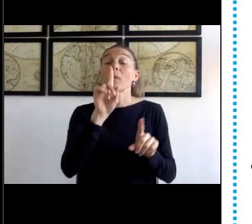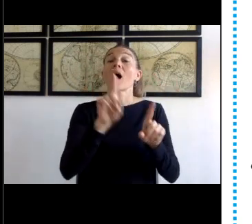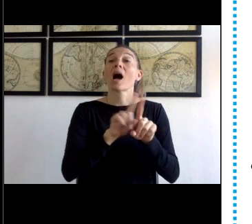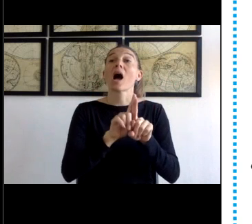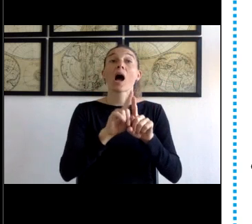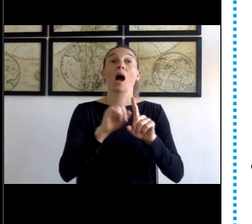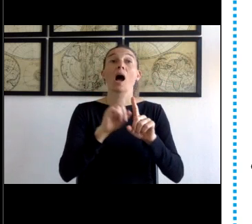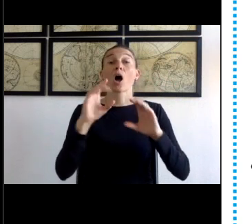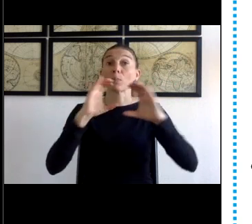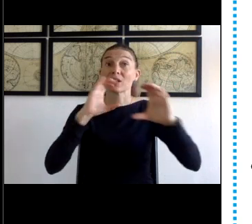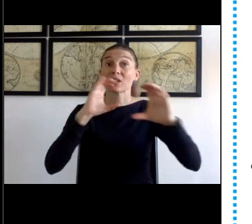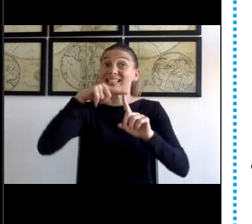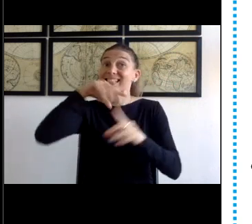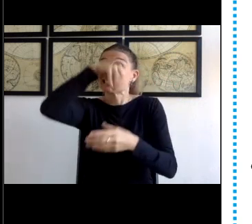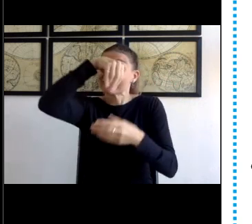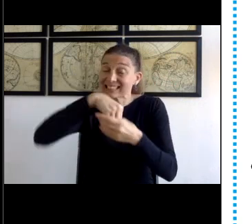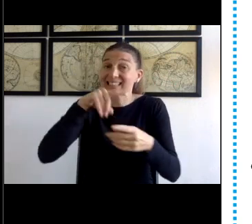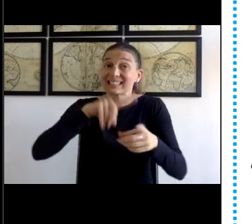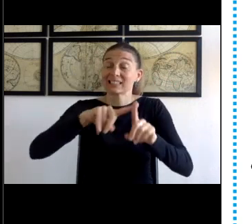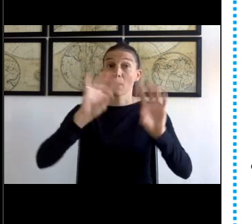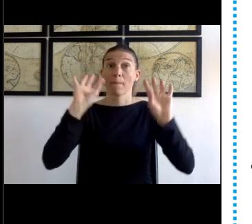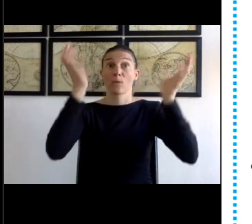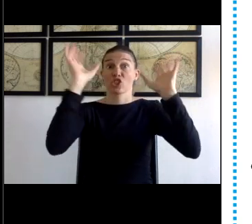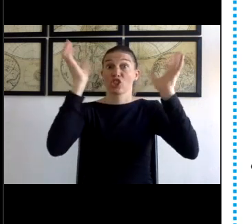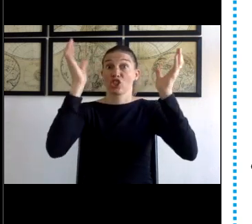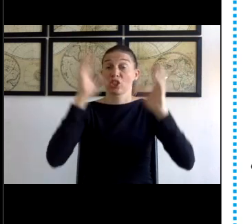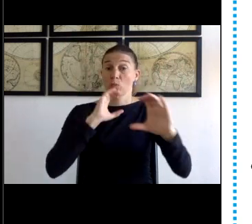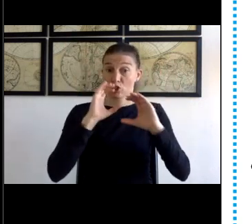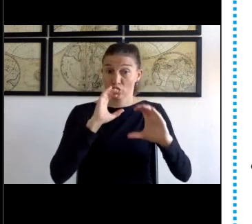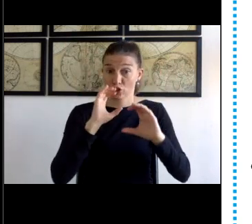we'll talk about this a bit later, and also what is in the Code again